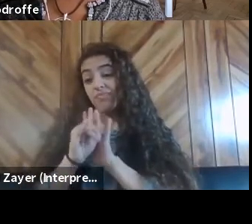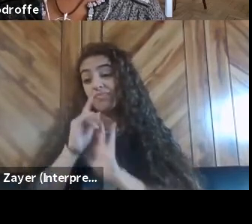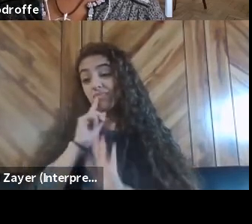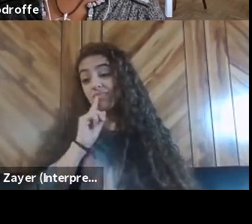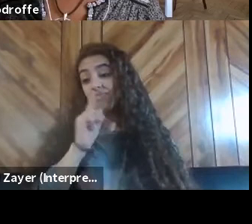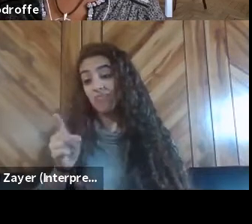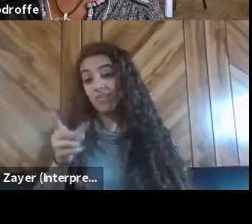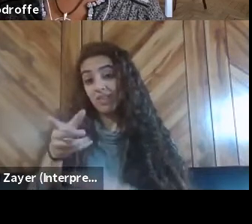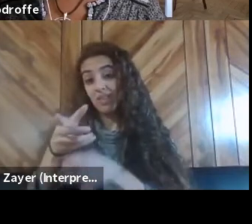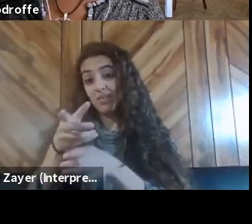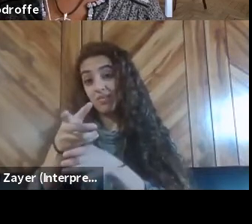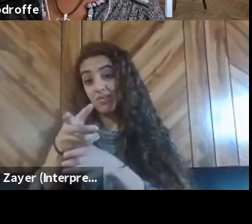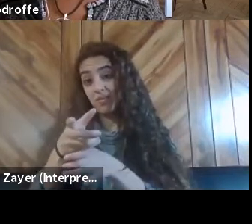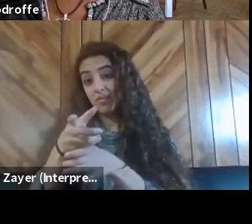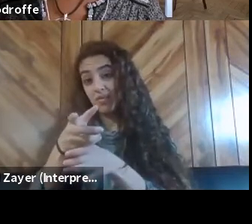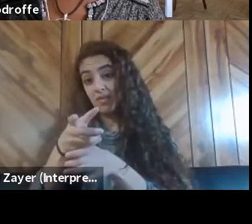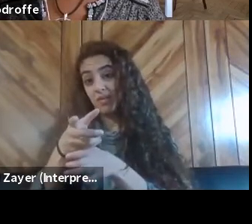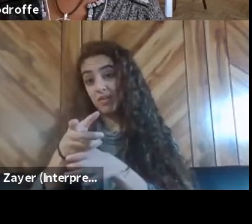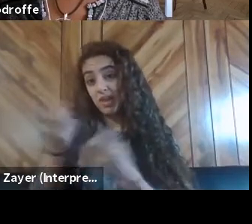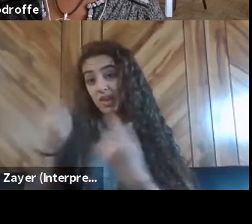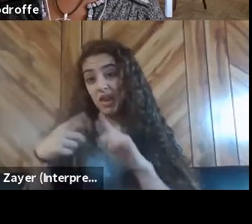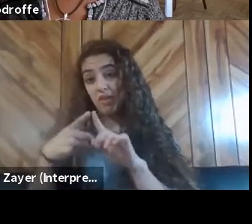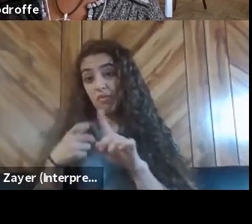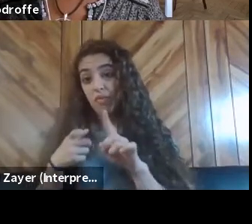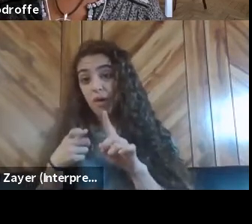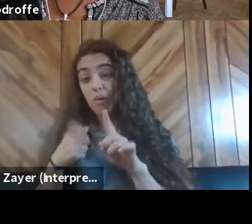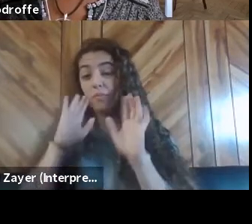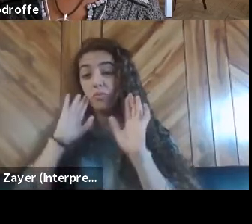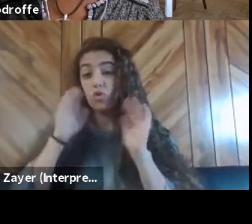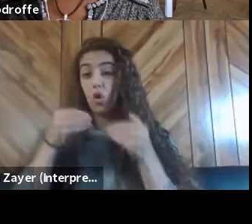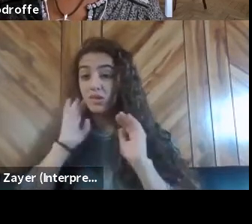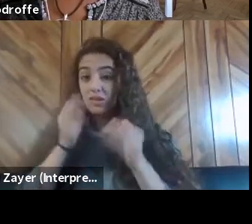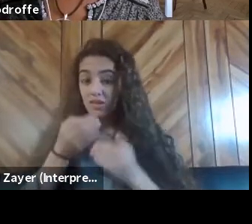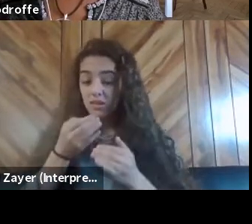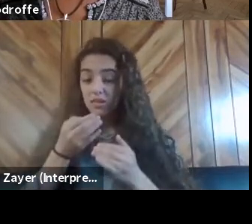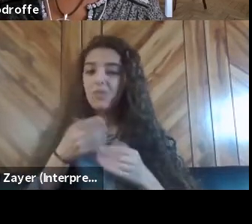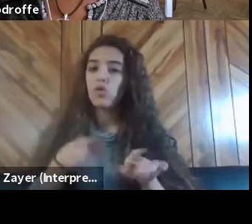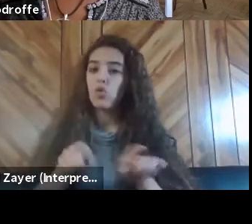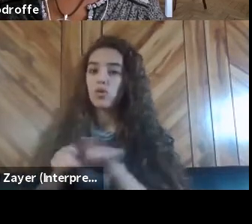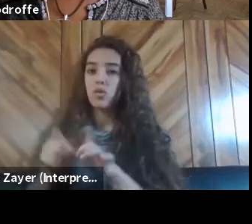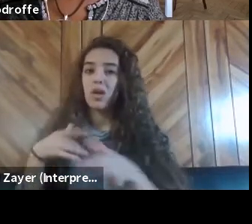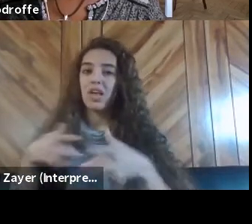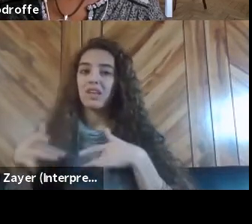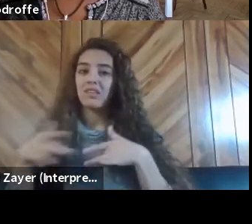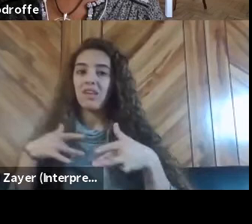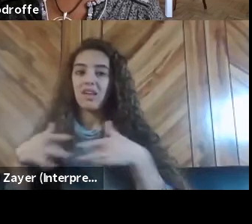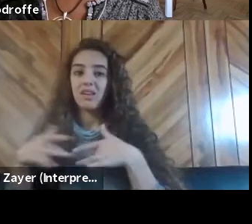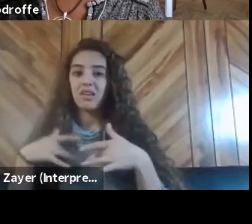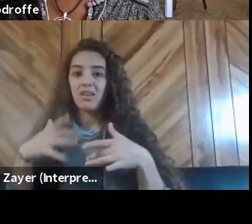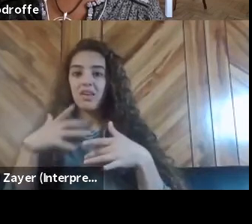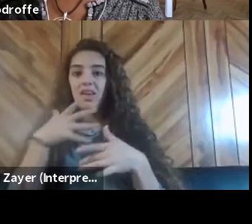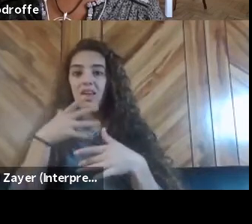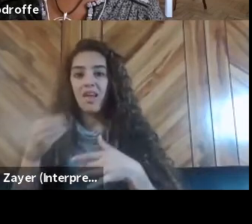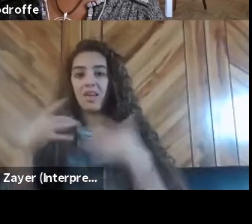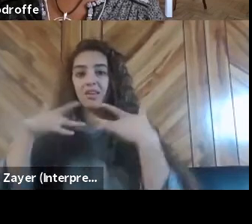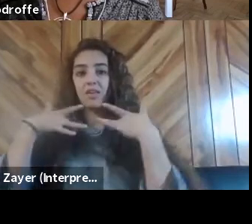autism but also From the anxiety and depression, that was